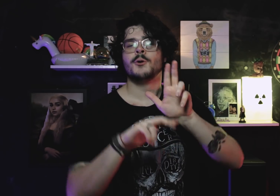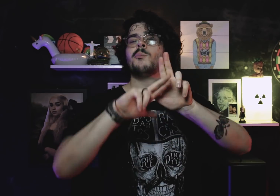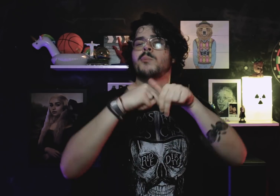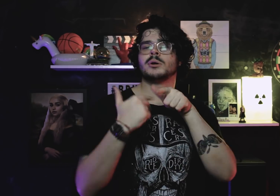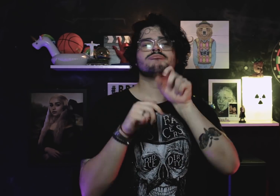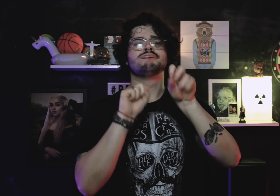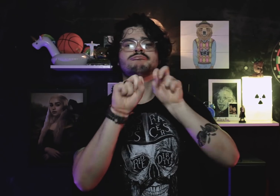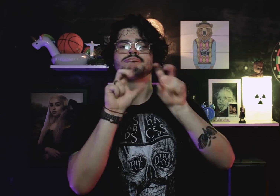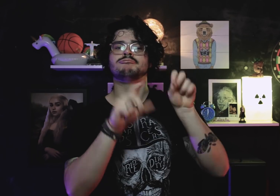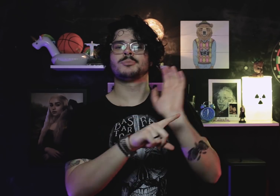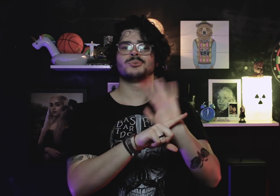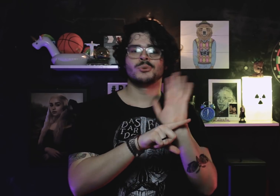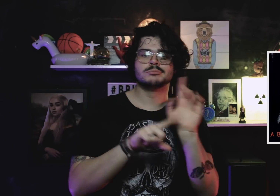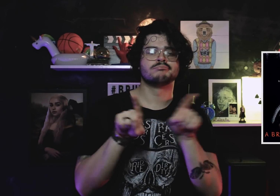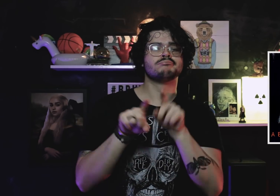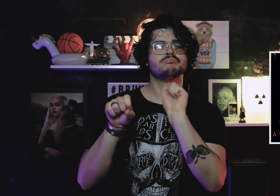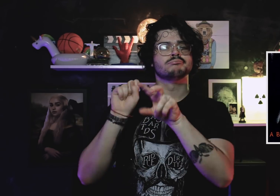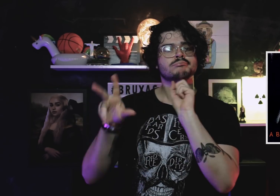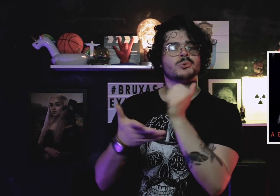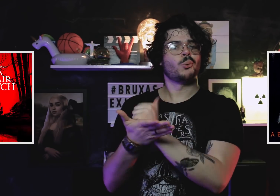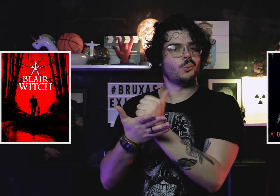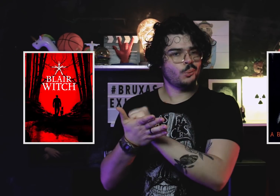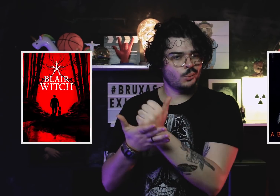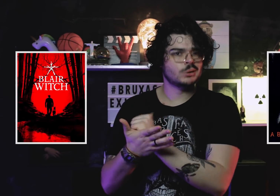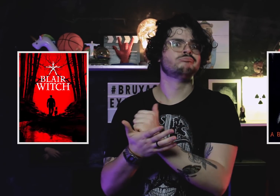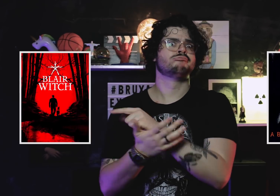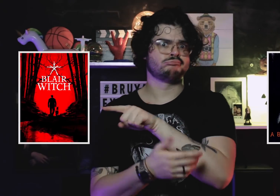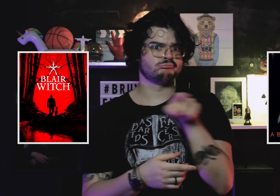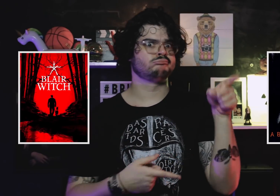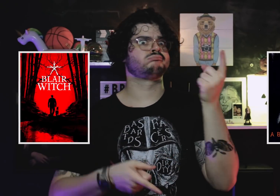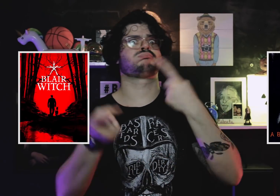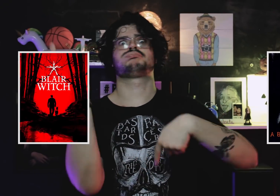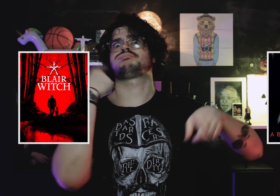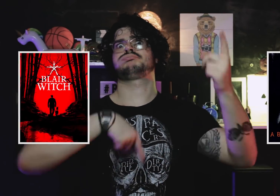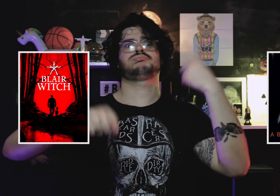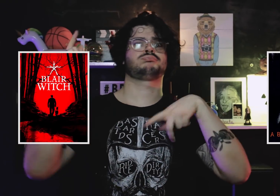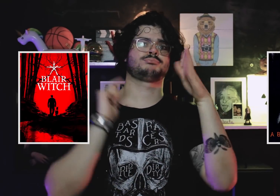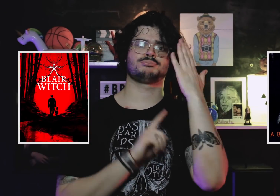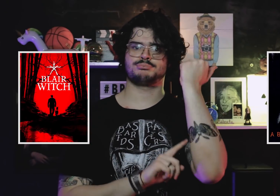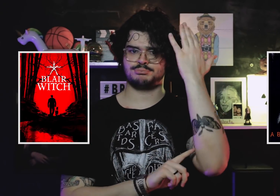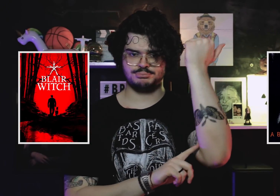because of the movie and the video game. It was quite a success!